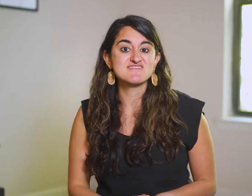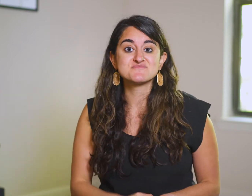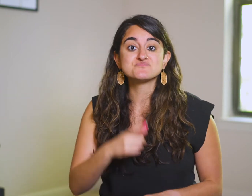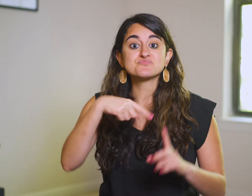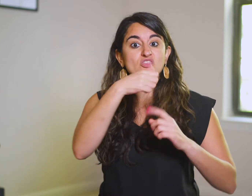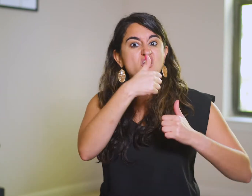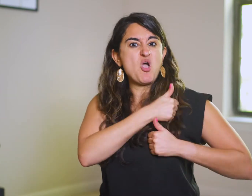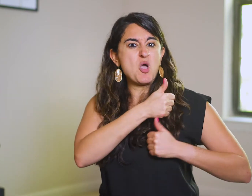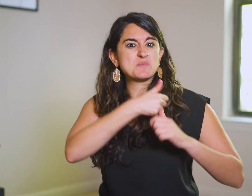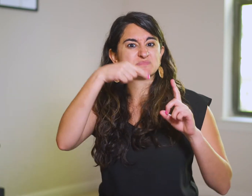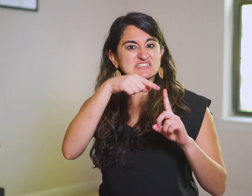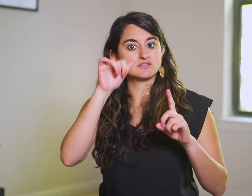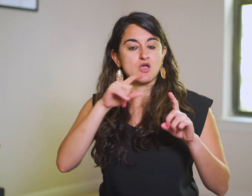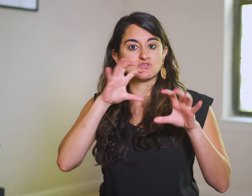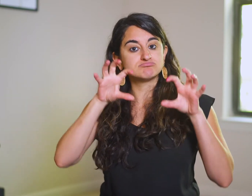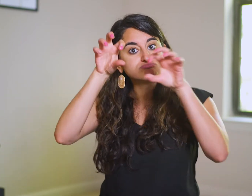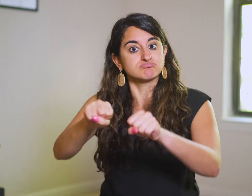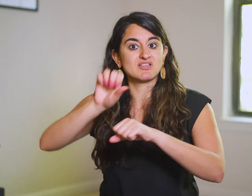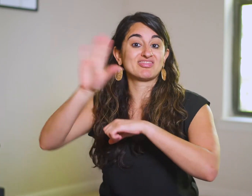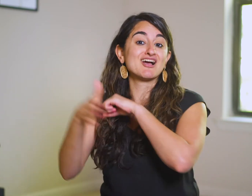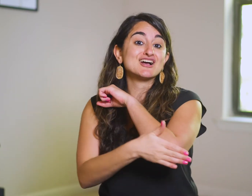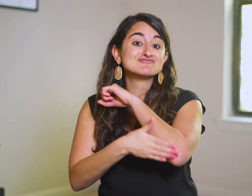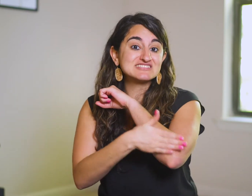the occupying army that has moved into their country